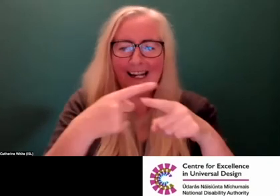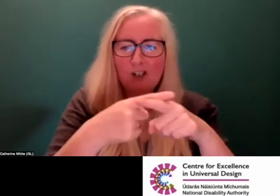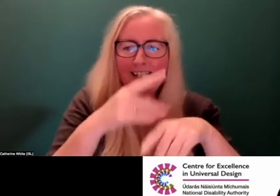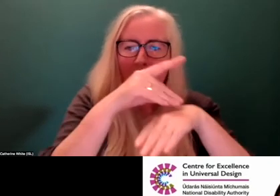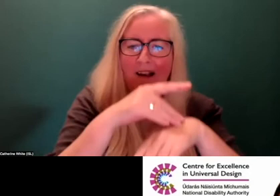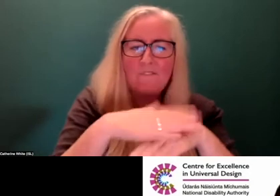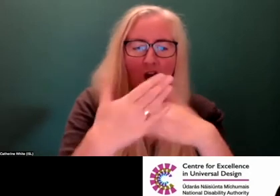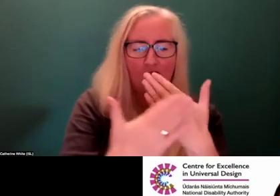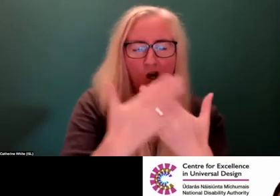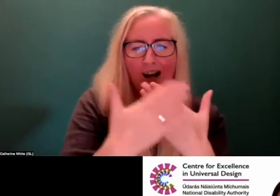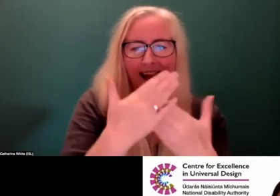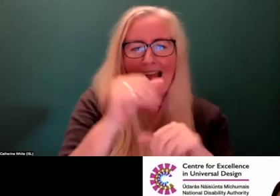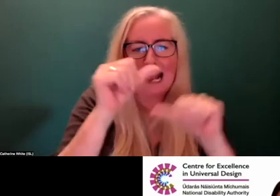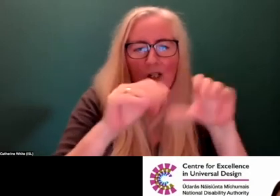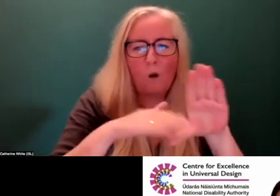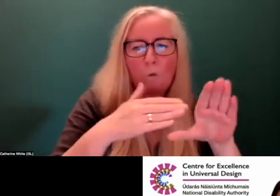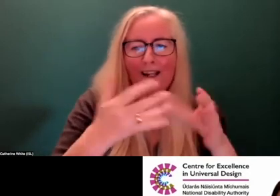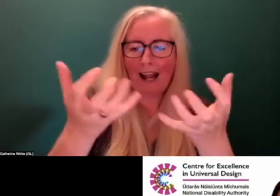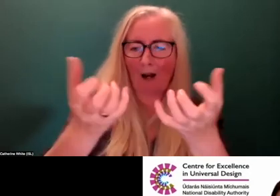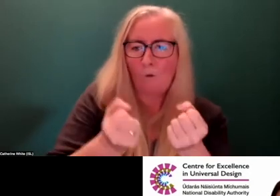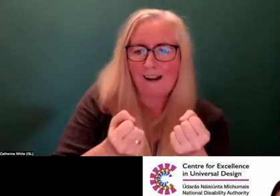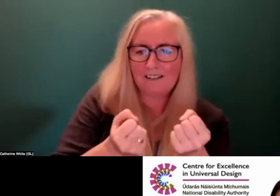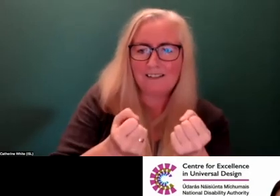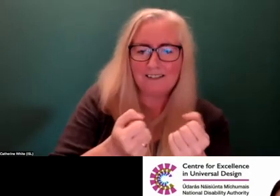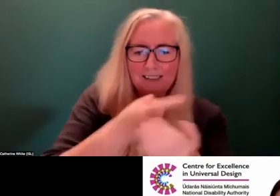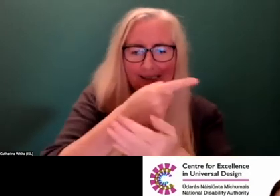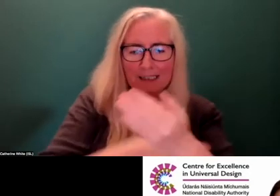interdependent living for younger adults with acquired disabilities?